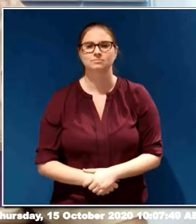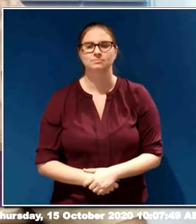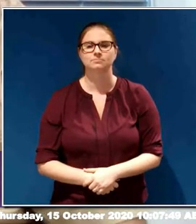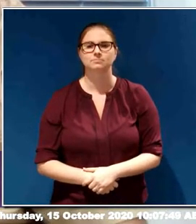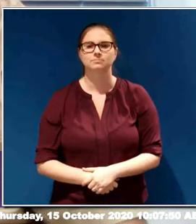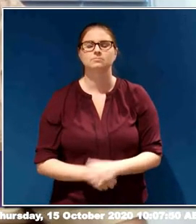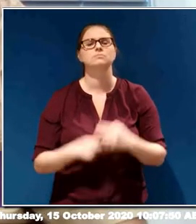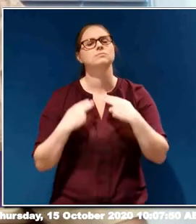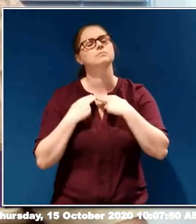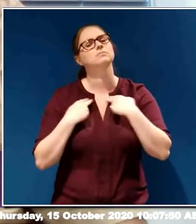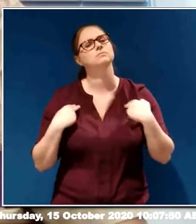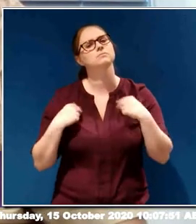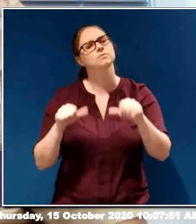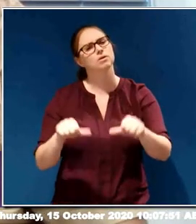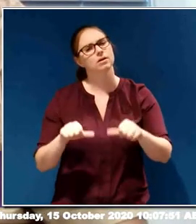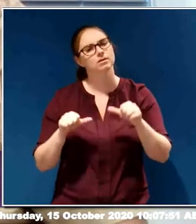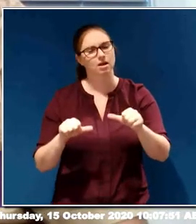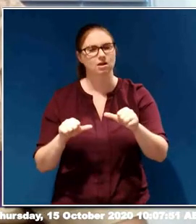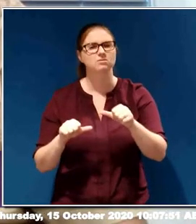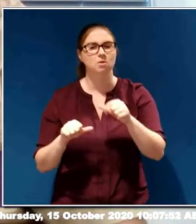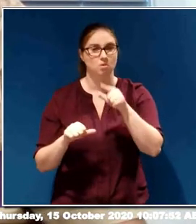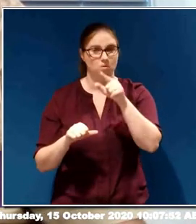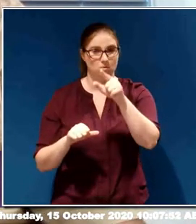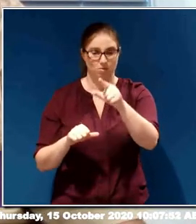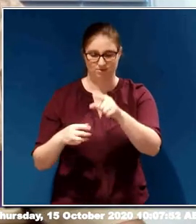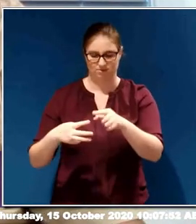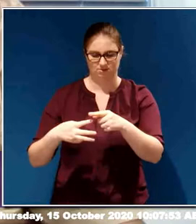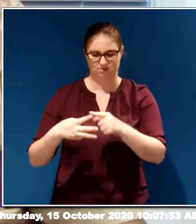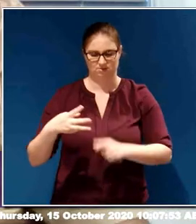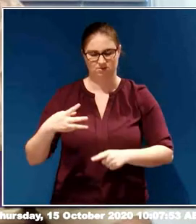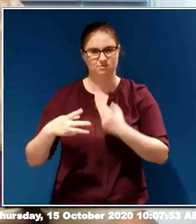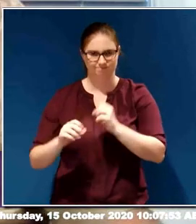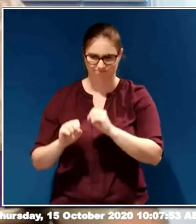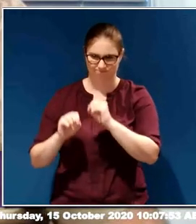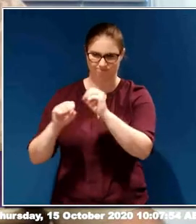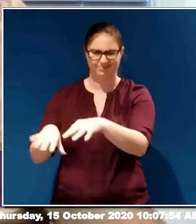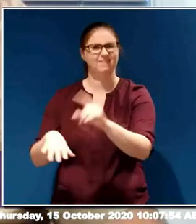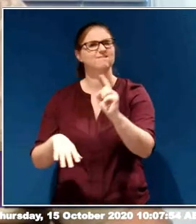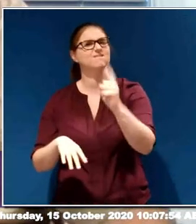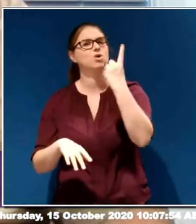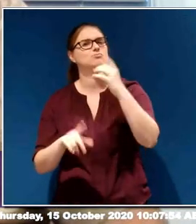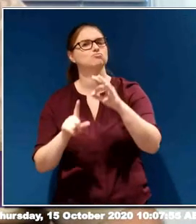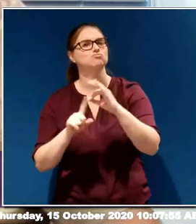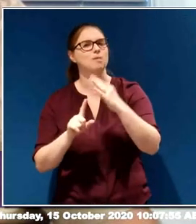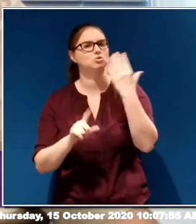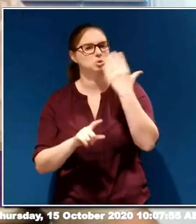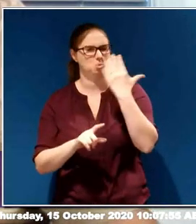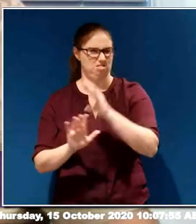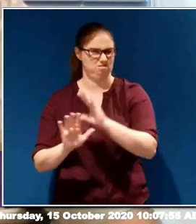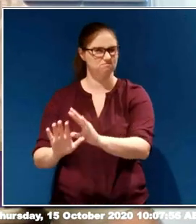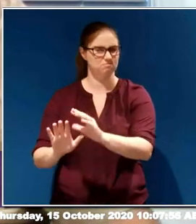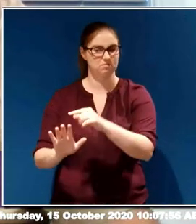the first primary school, and they had a good experience there, the elder two sons, is that right?